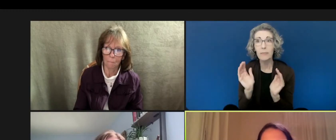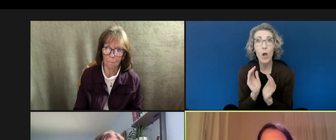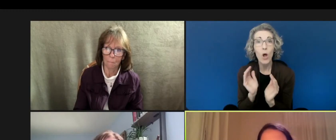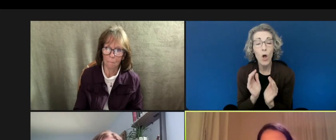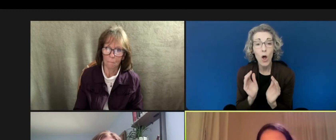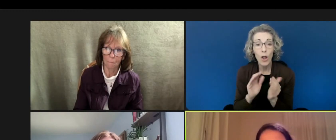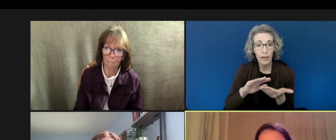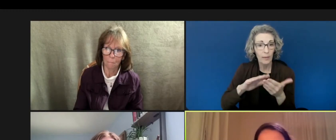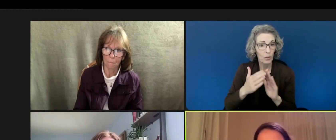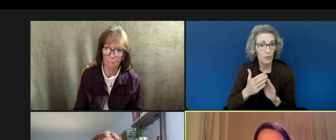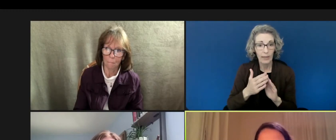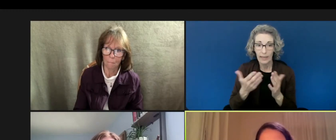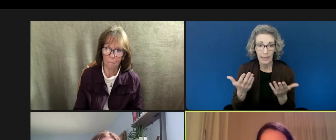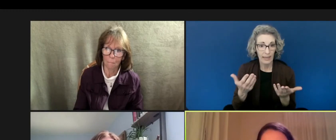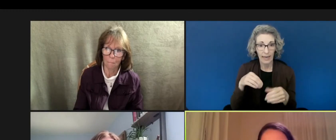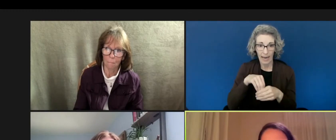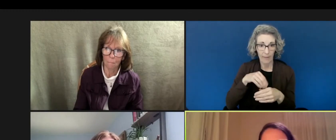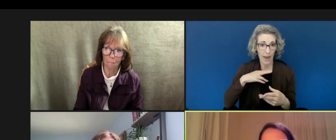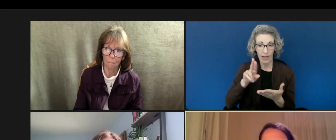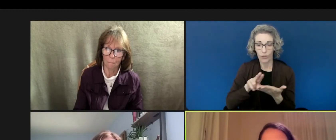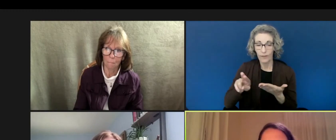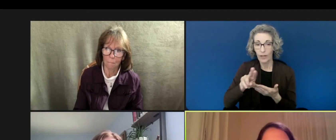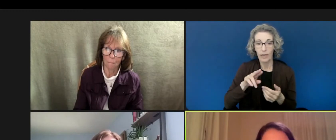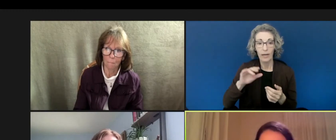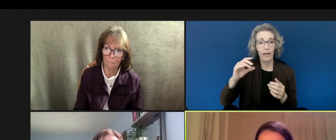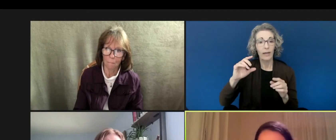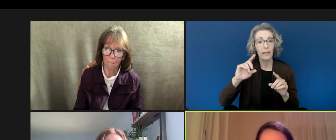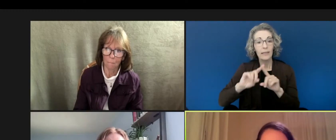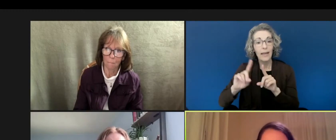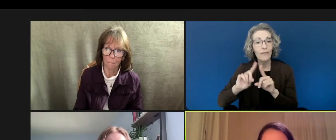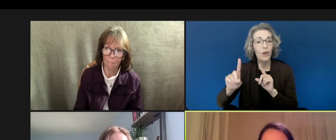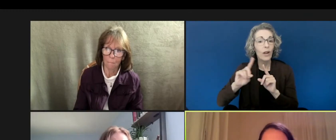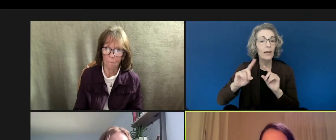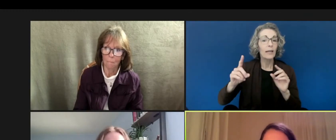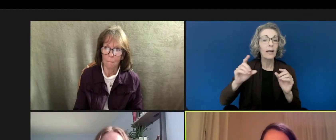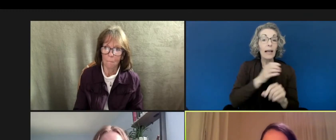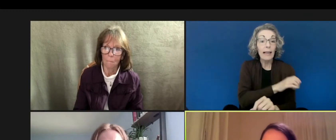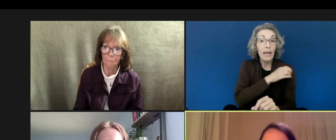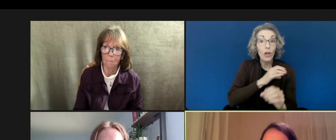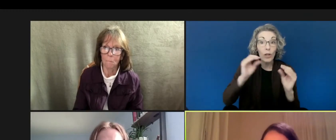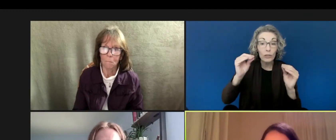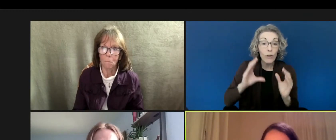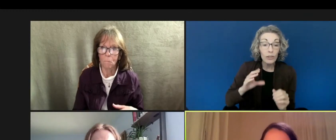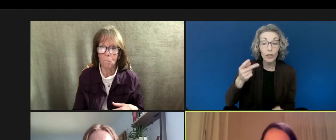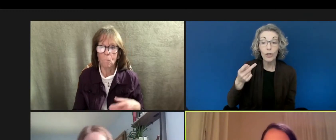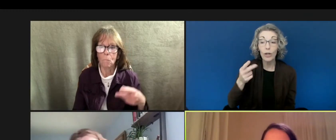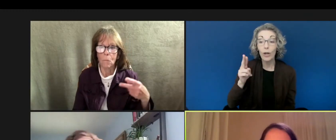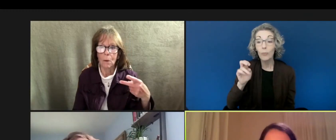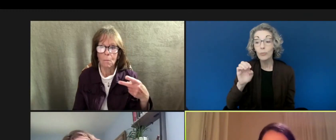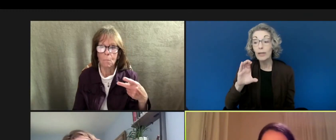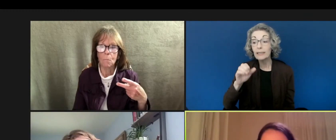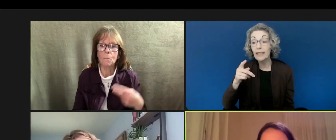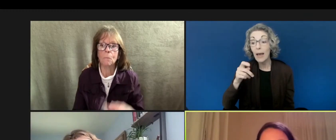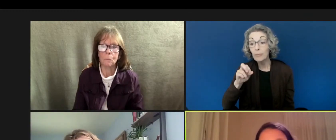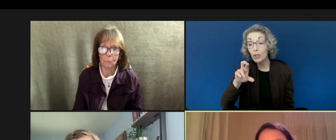the preceptors and clinical instructor, they're part of it. The hospitals, everyone knows everyone.